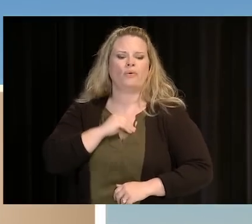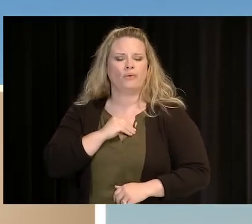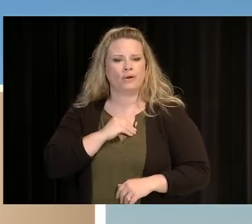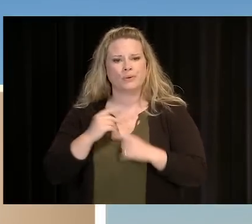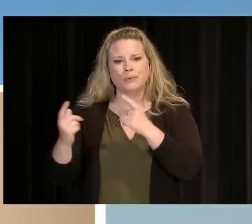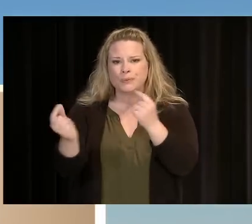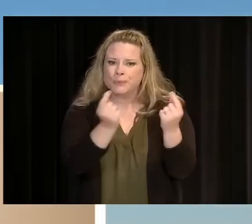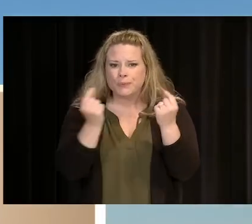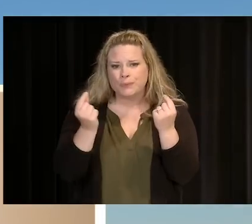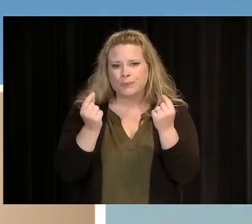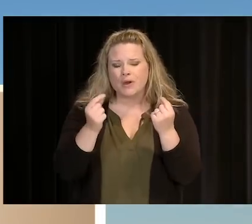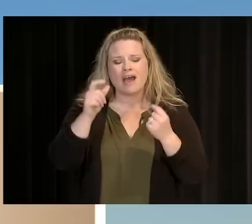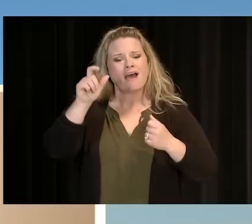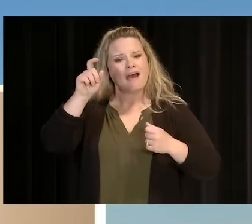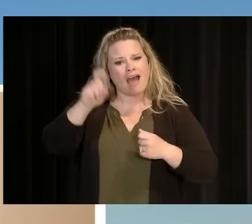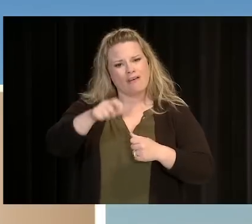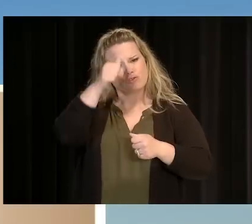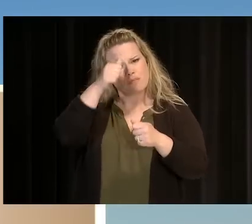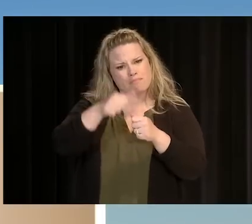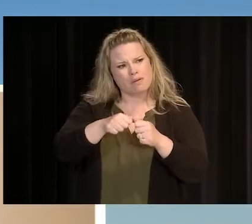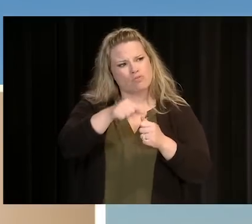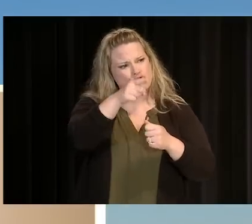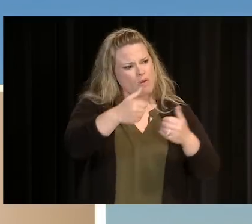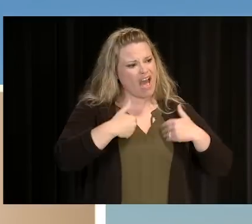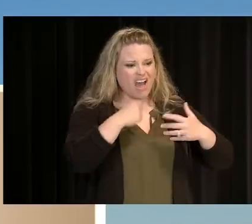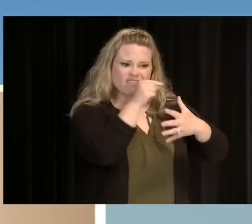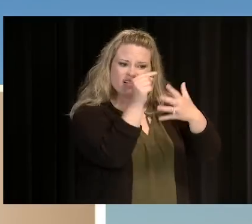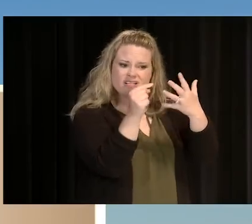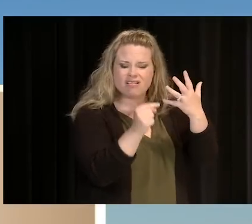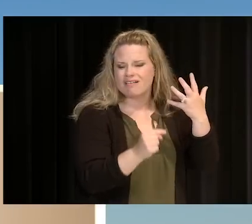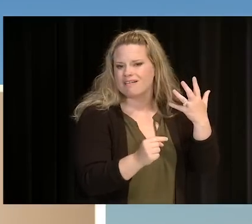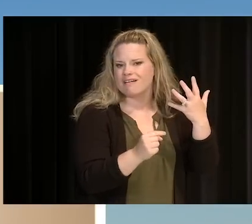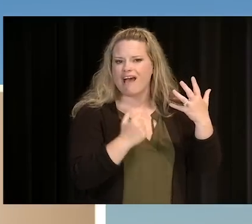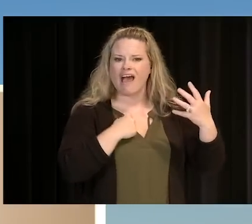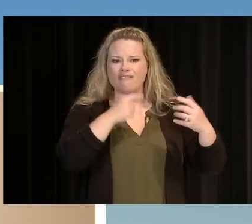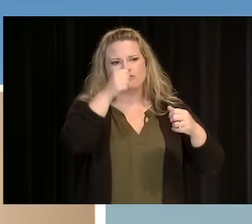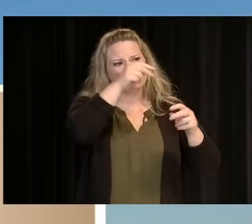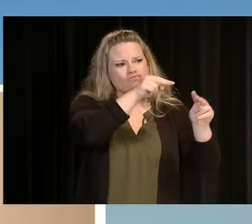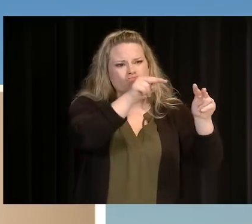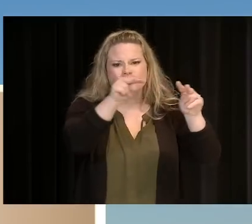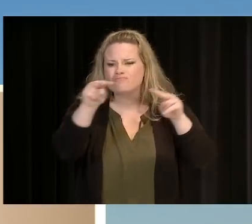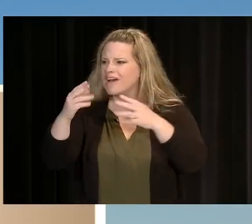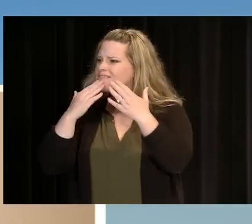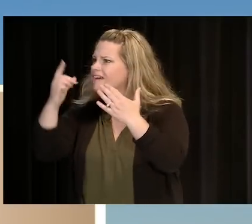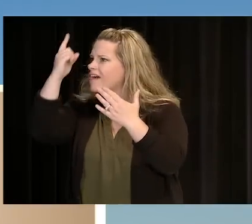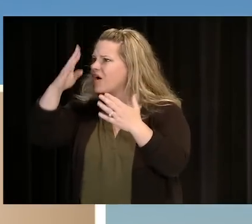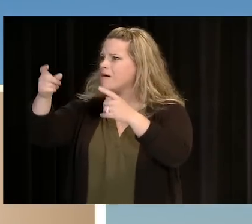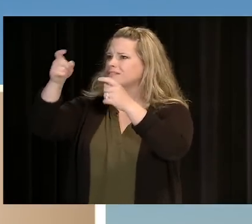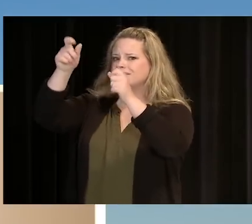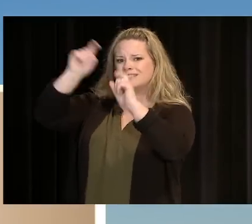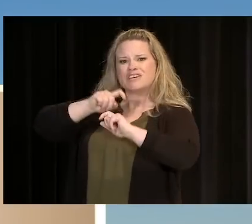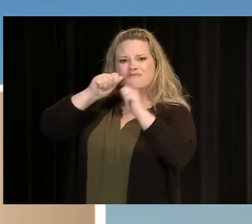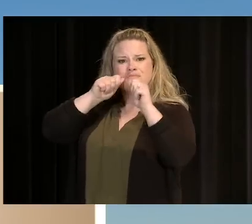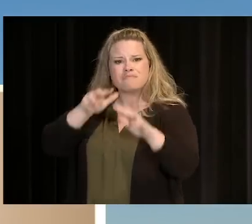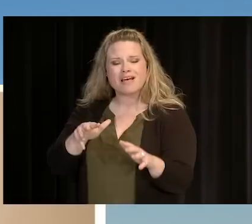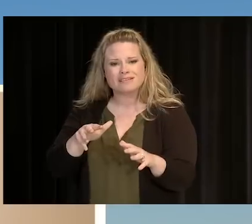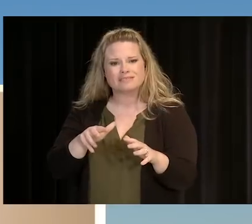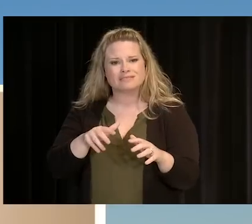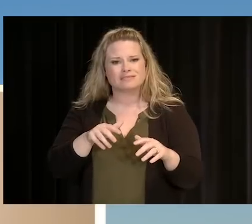THAT WE FEEL ABSOLUTELY DEFEATED, WE HAVE TO FOCUS ON WHAT WE HAVE, AND NOT WHAT WE'RE MISSING. WE HAVE TO LOOK AROUND US AND THANK GOD FOR OUR BLESSINGS.